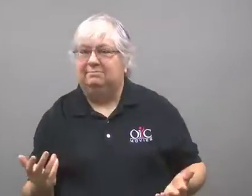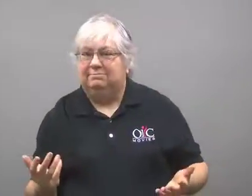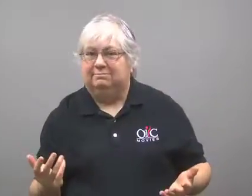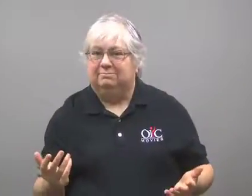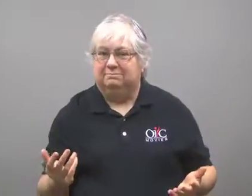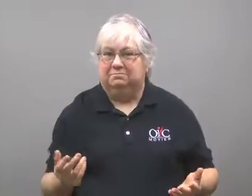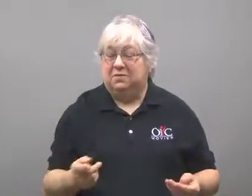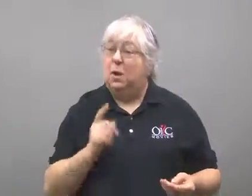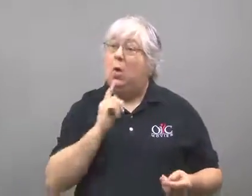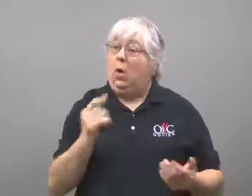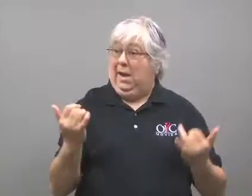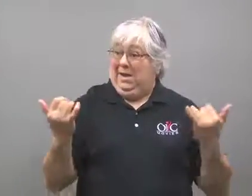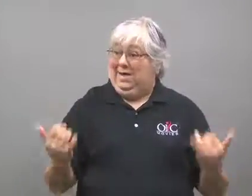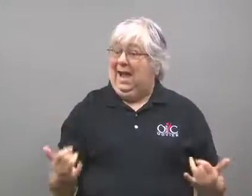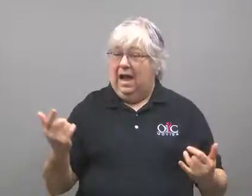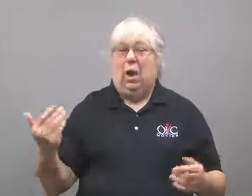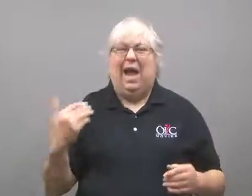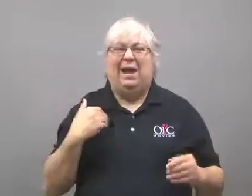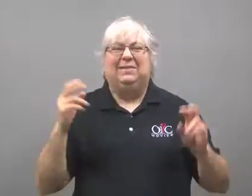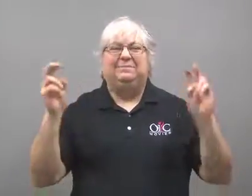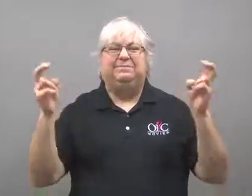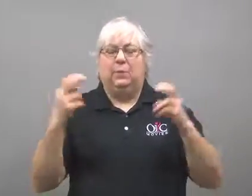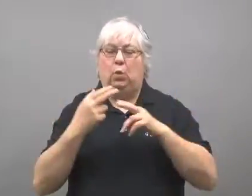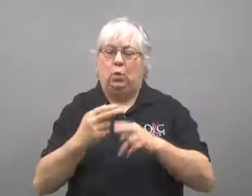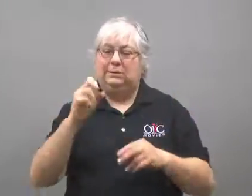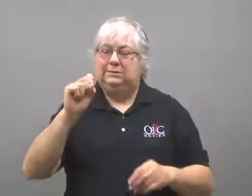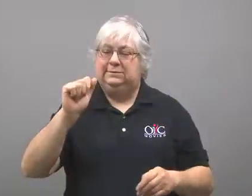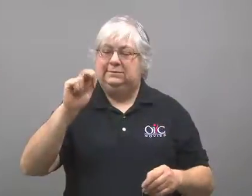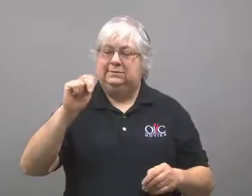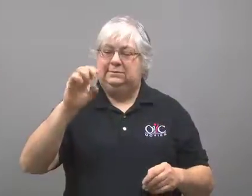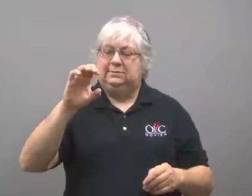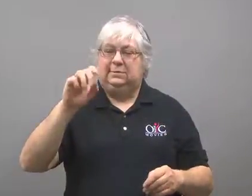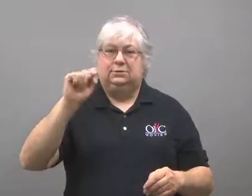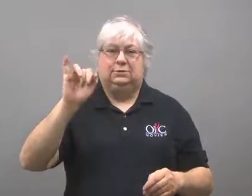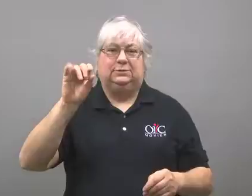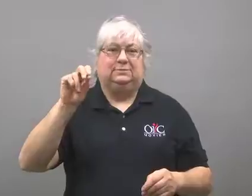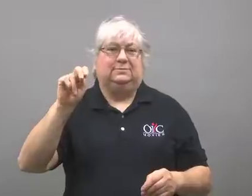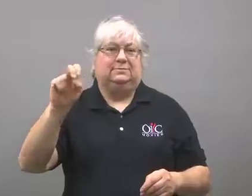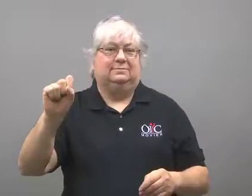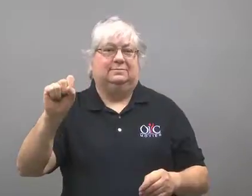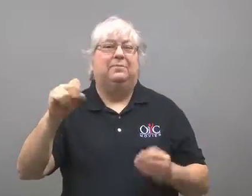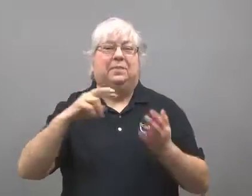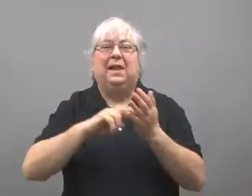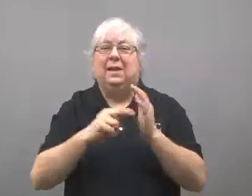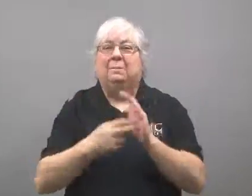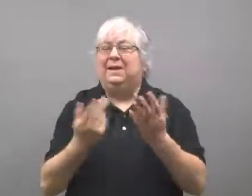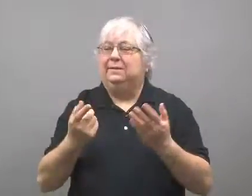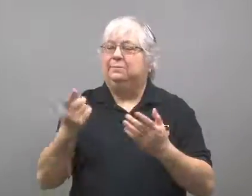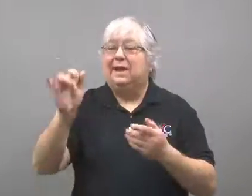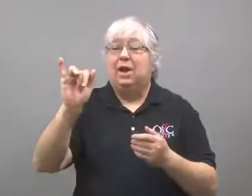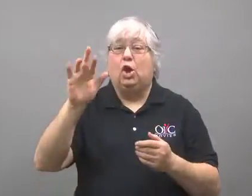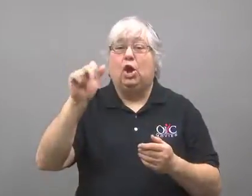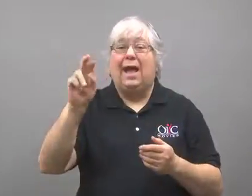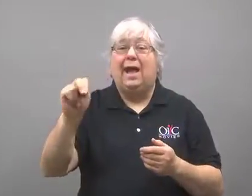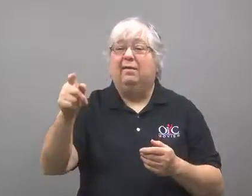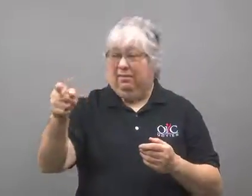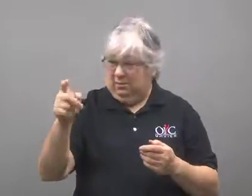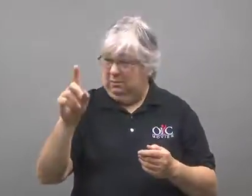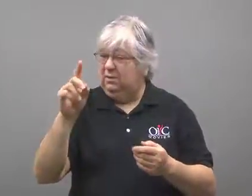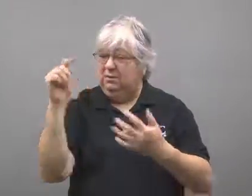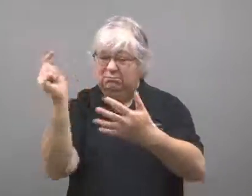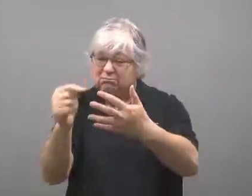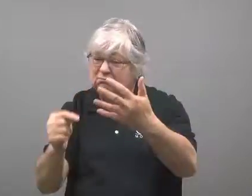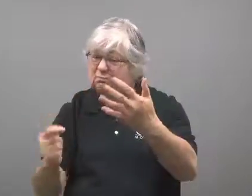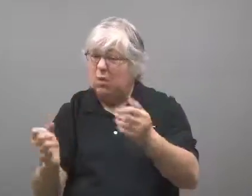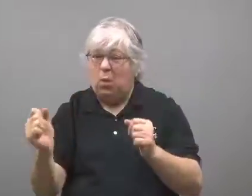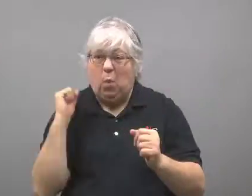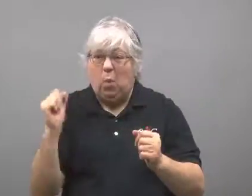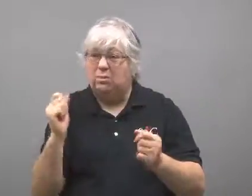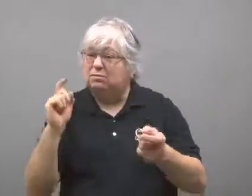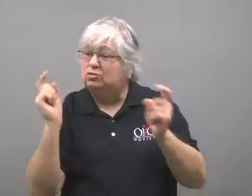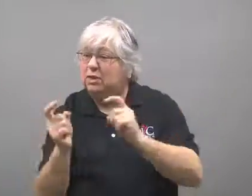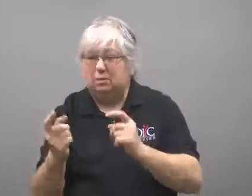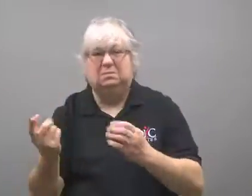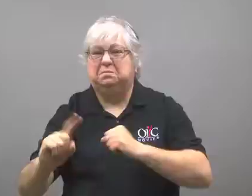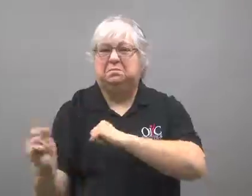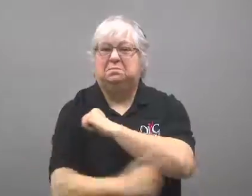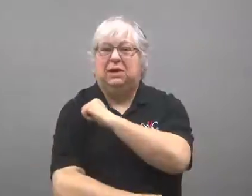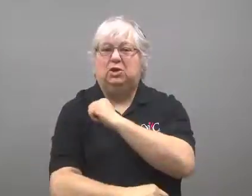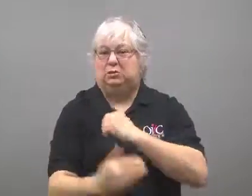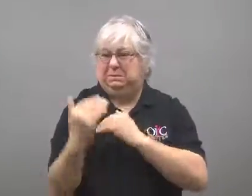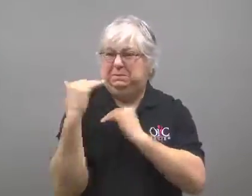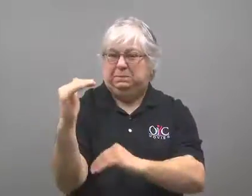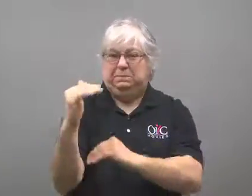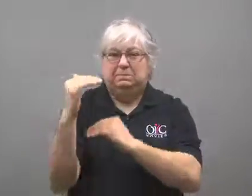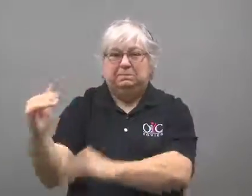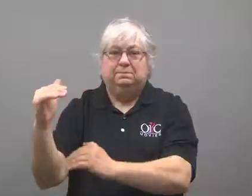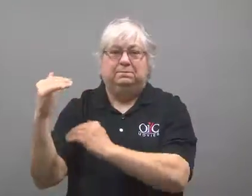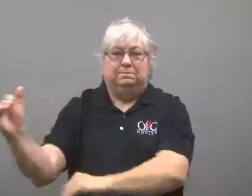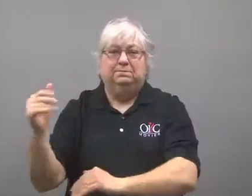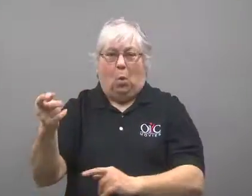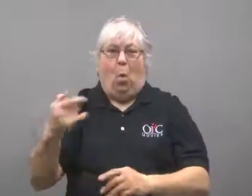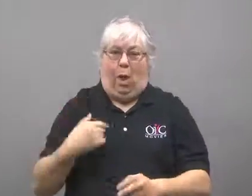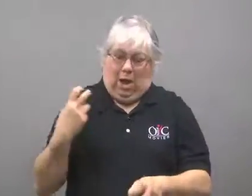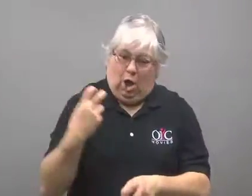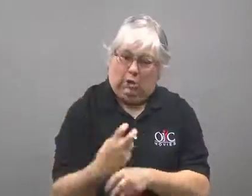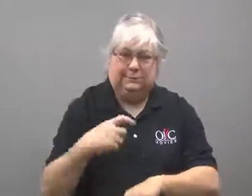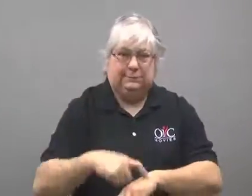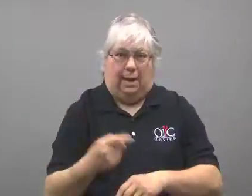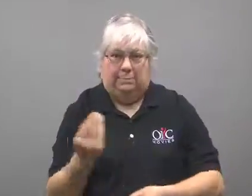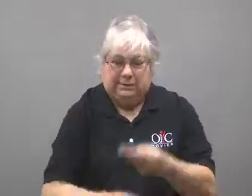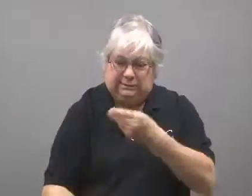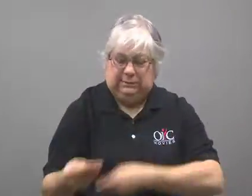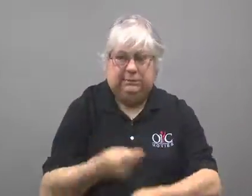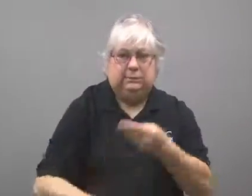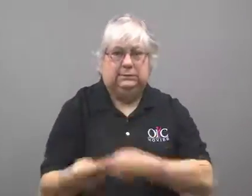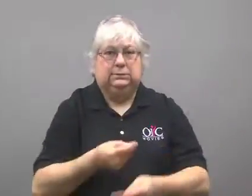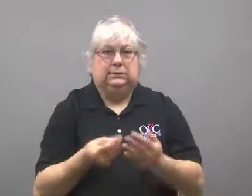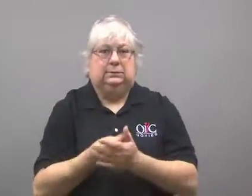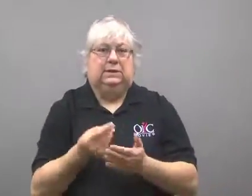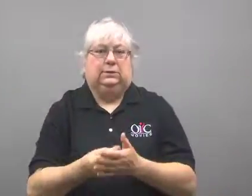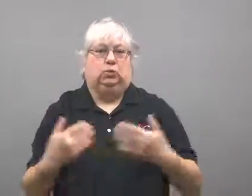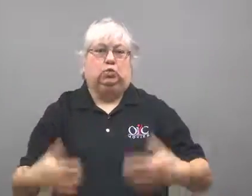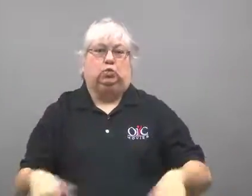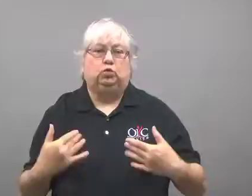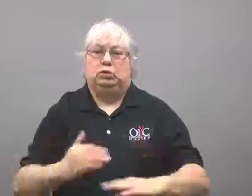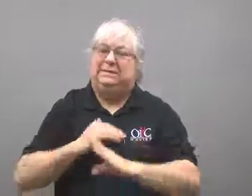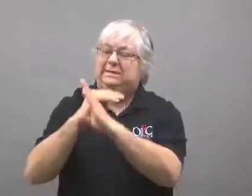There are currently sanctions on Iran causing economic hardship for the country.